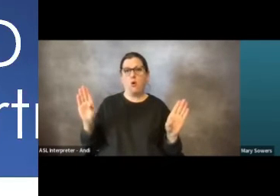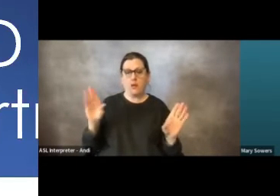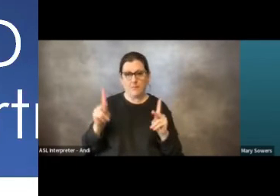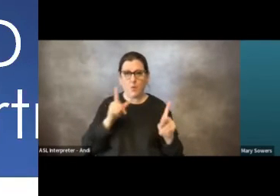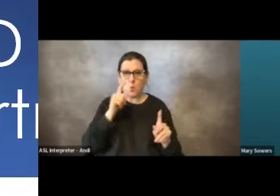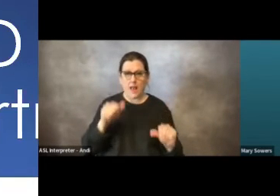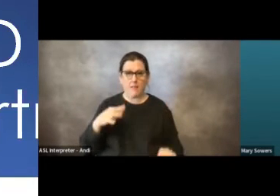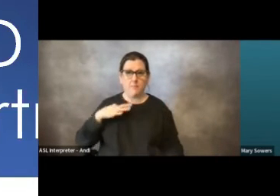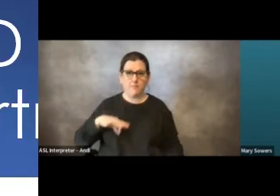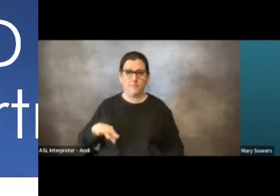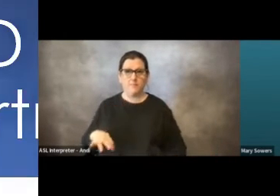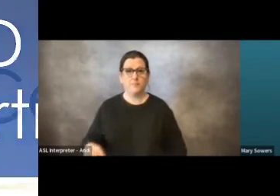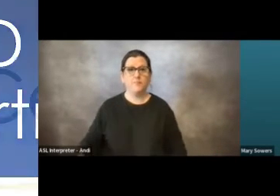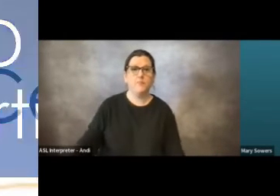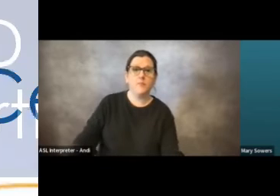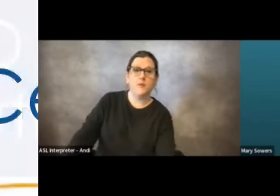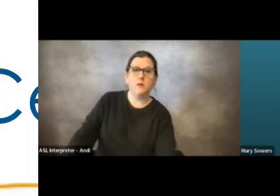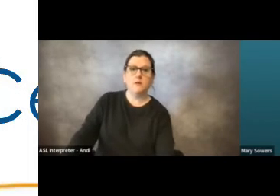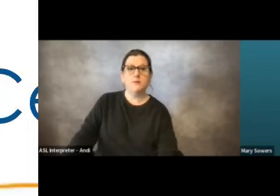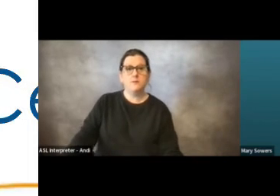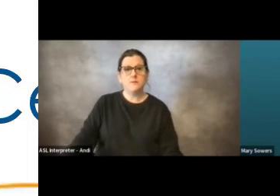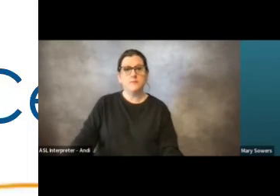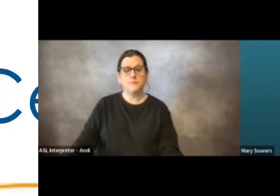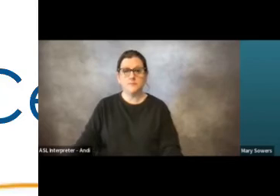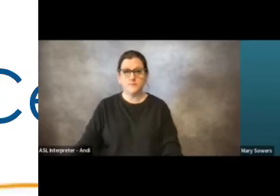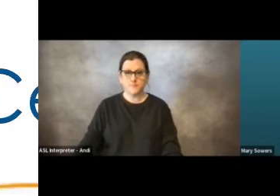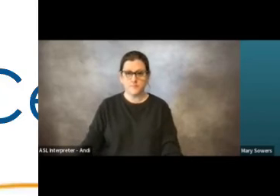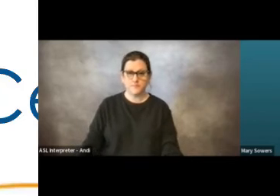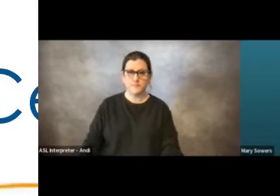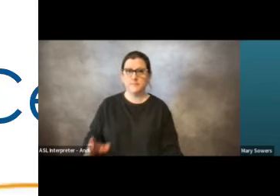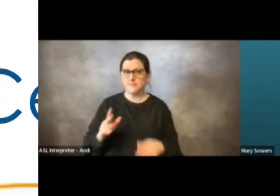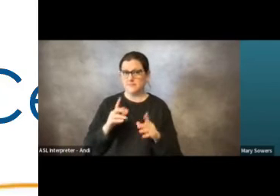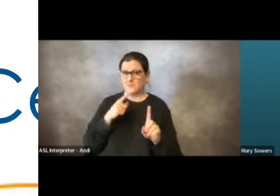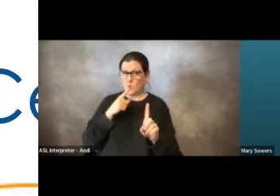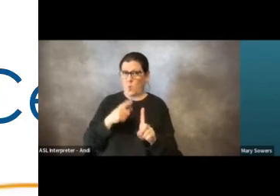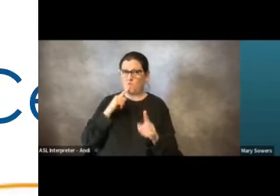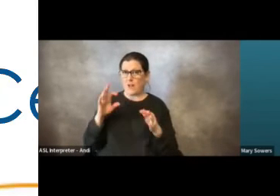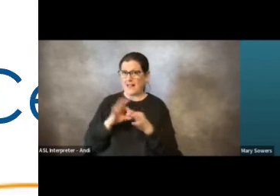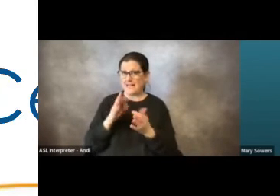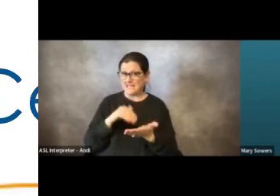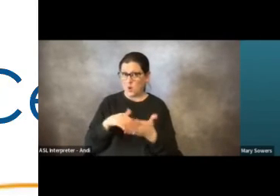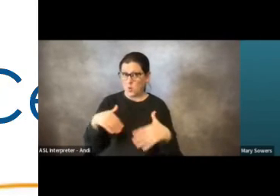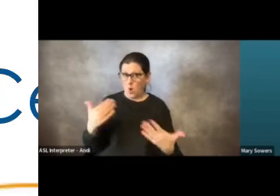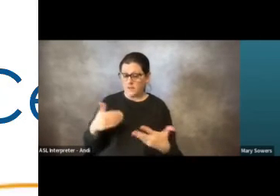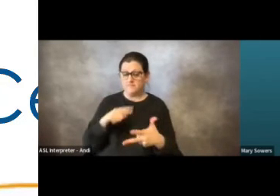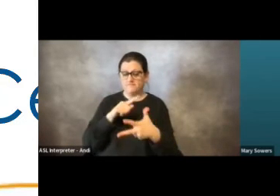them. Next slide. So the key goals of the LINK Center are really threefold. We really hope